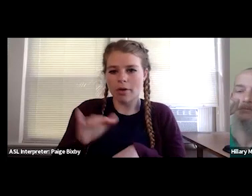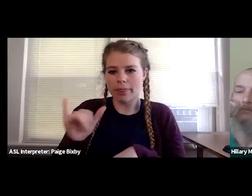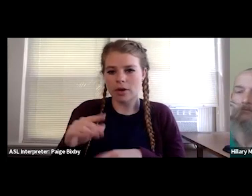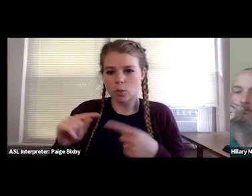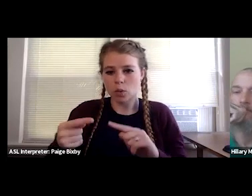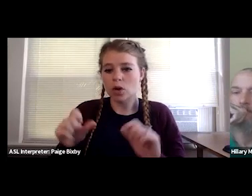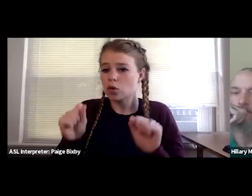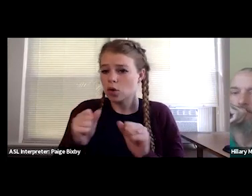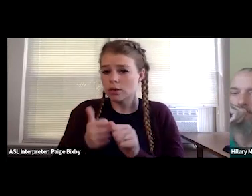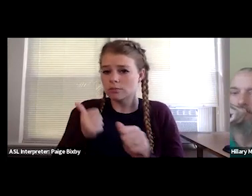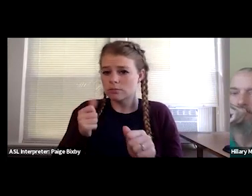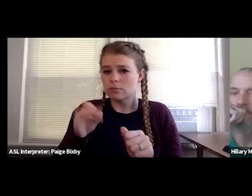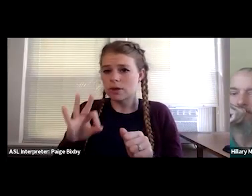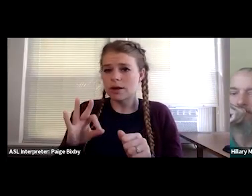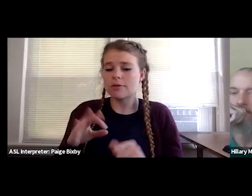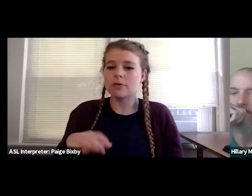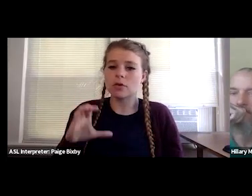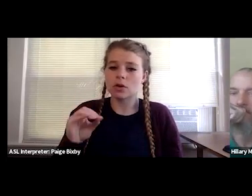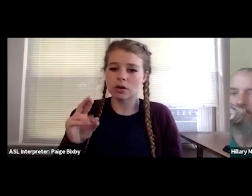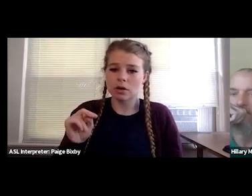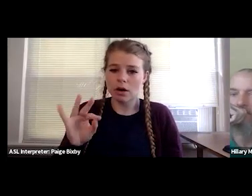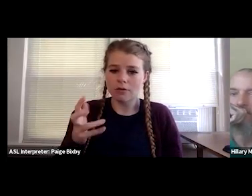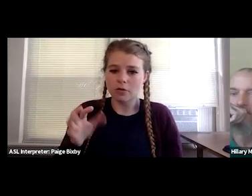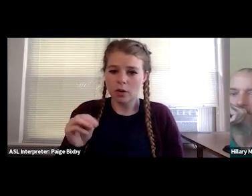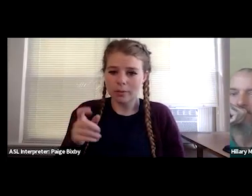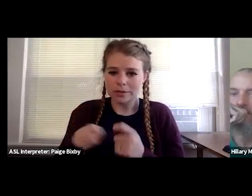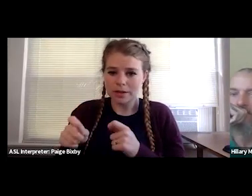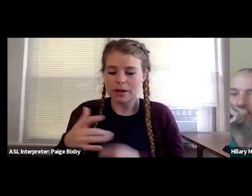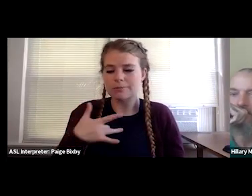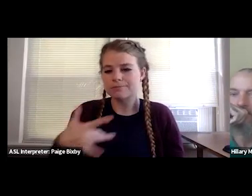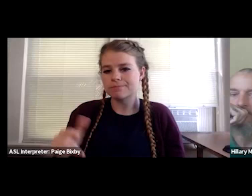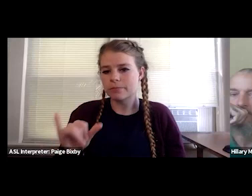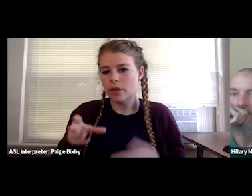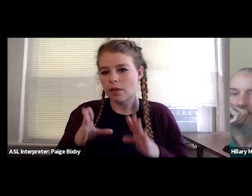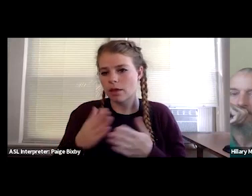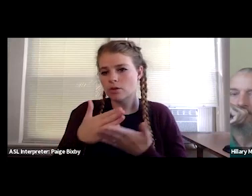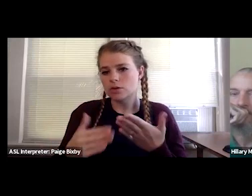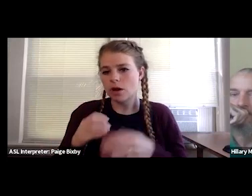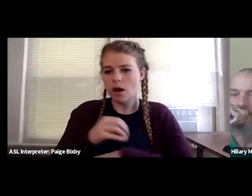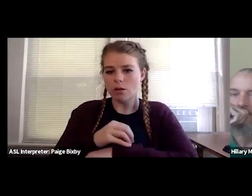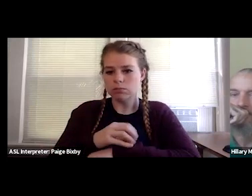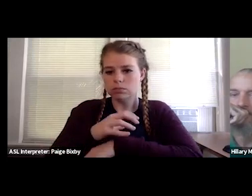if you used something like conform, which tends to allow kind of some swelling to occur